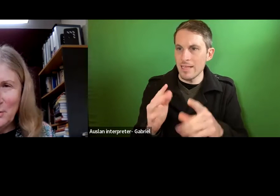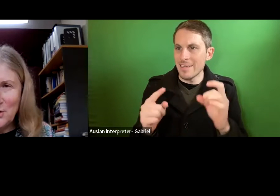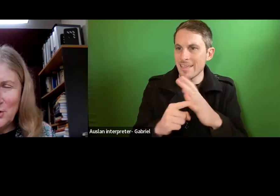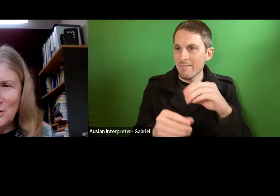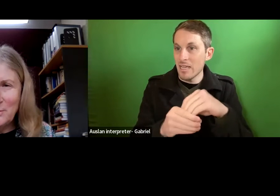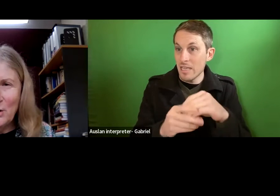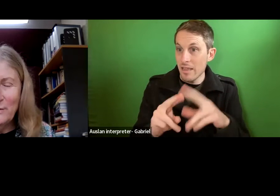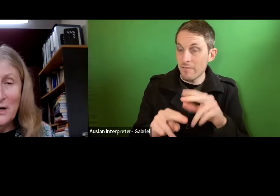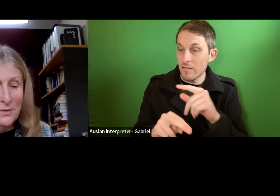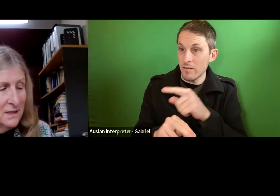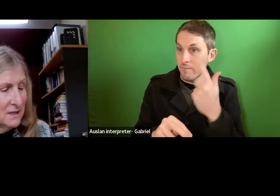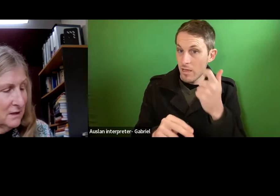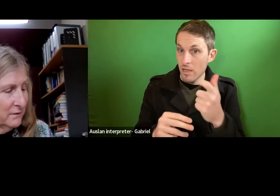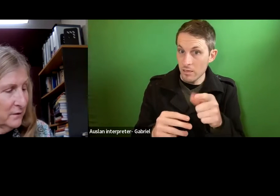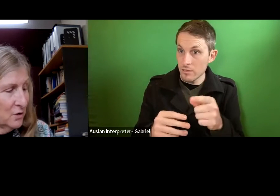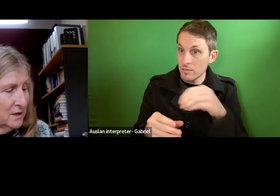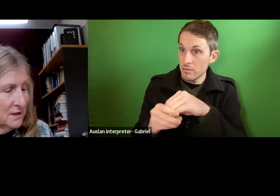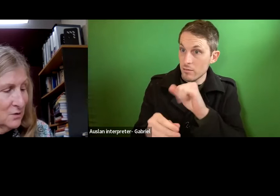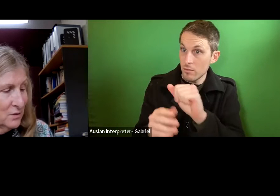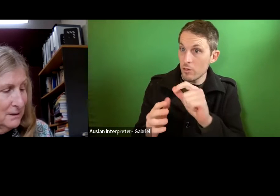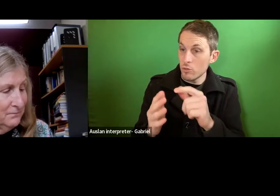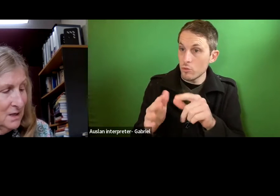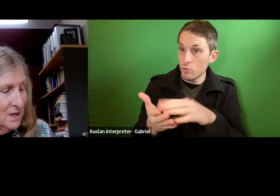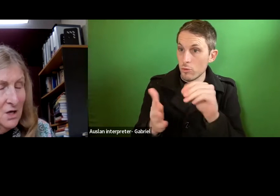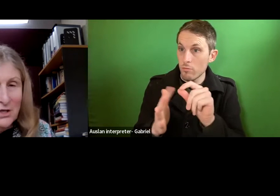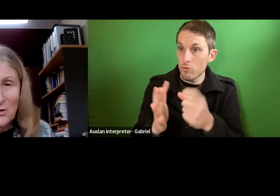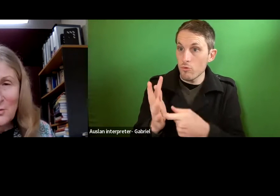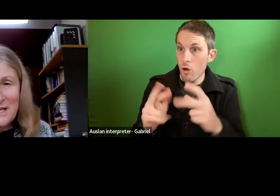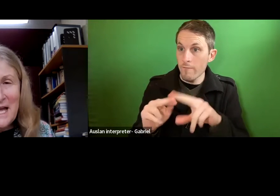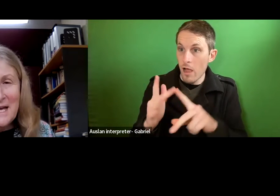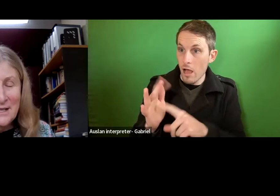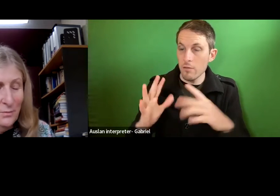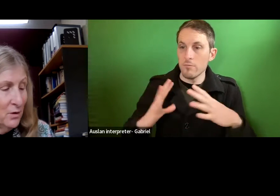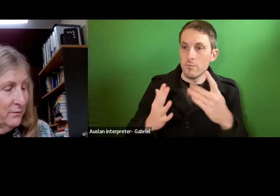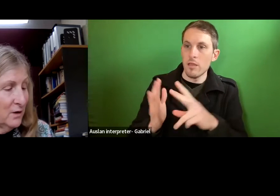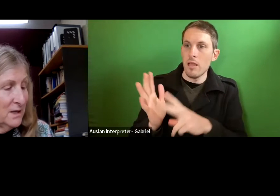on a student's profile, it was indicative of a learning disorder. So with the ACID profile,